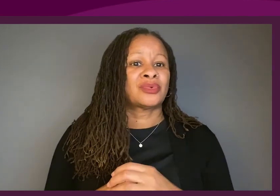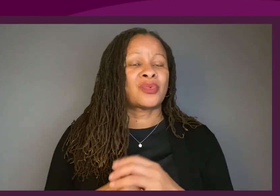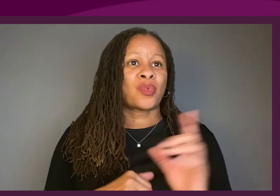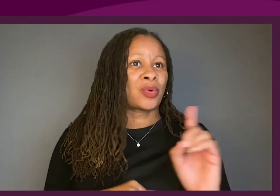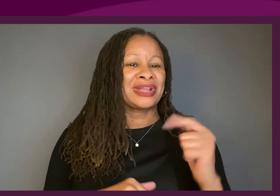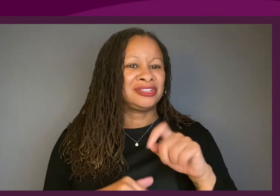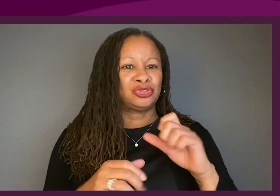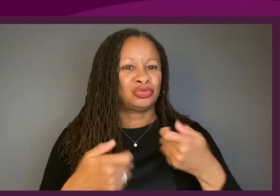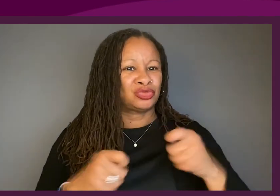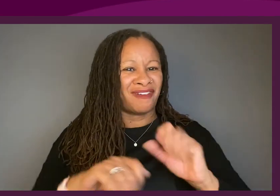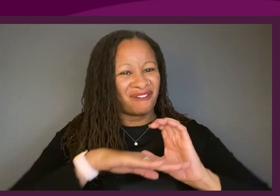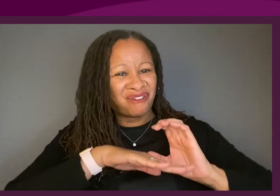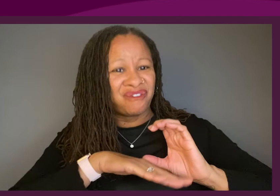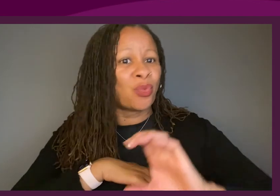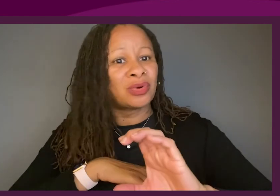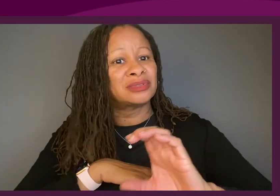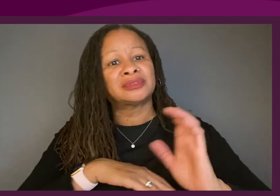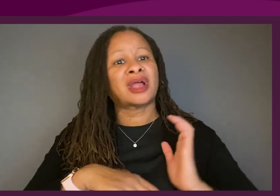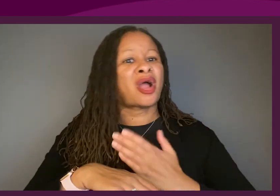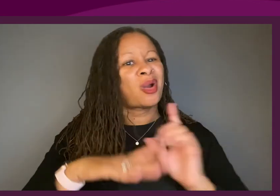Thank you, Marcie. I couldn't agree more with that statement.